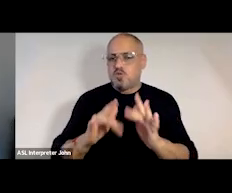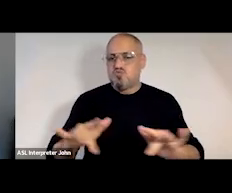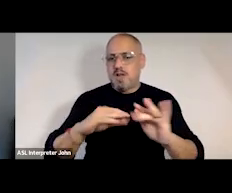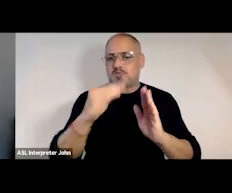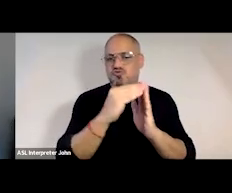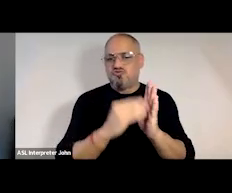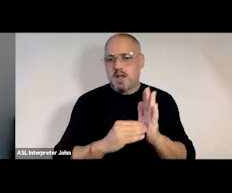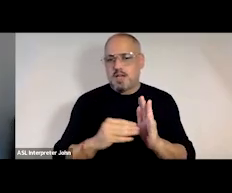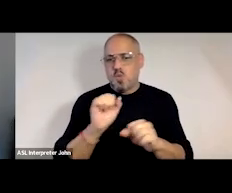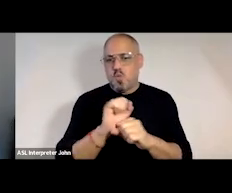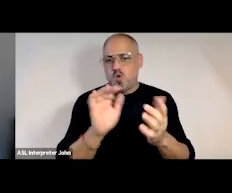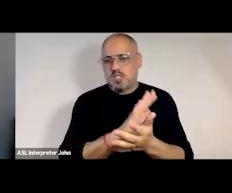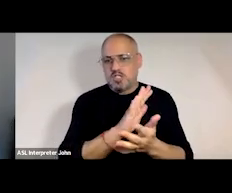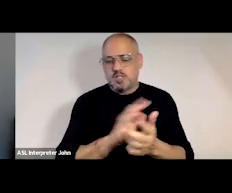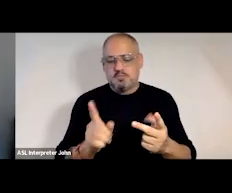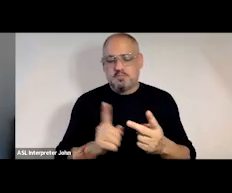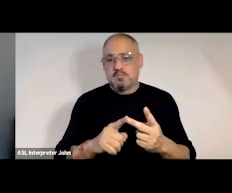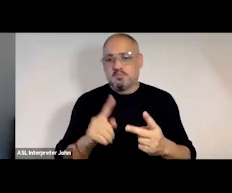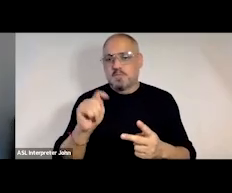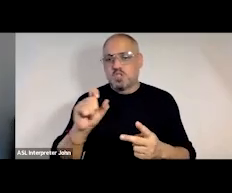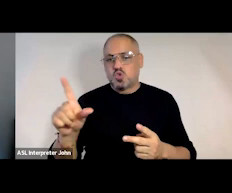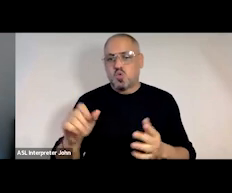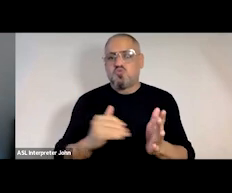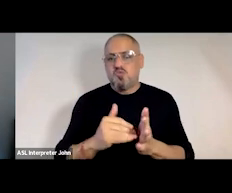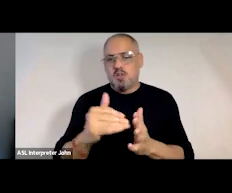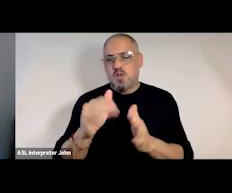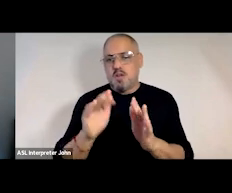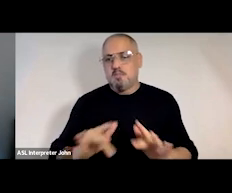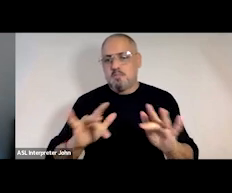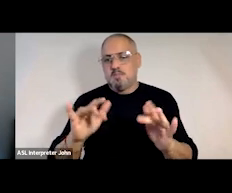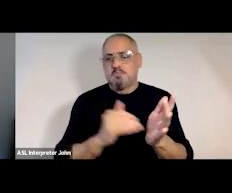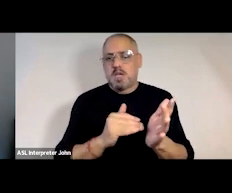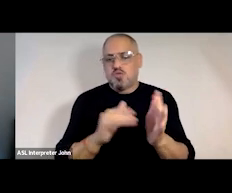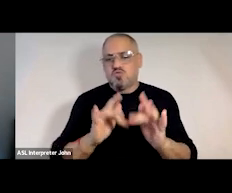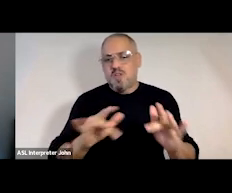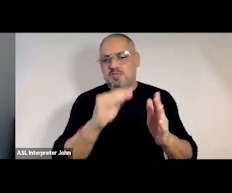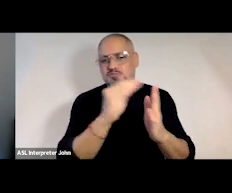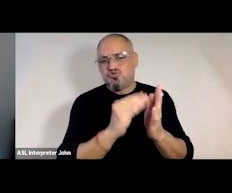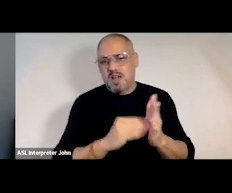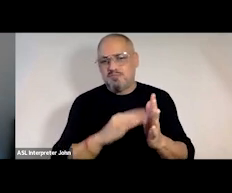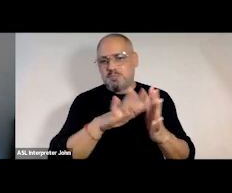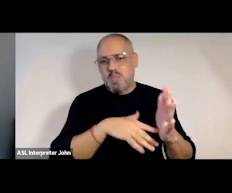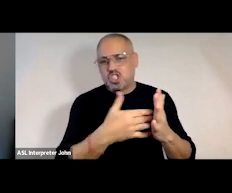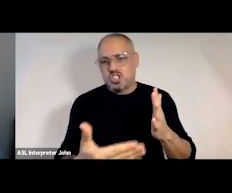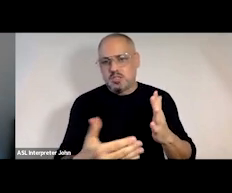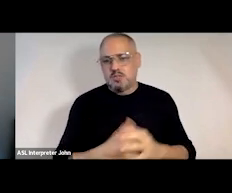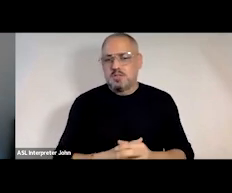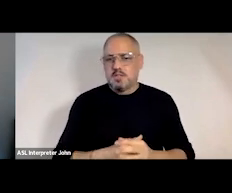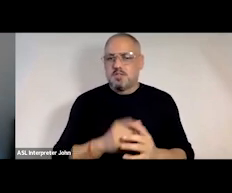We also have another tool called the Frequent Medical Records Department Tracking Spreadsheet, which is a really helpful way